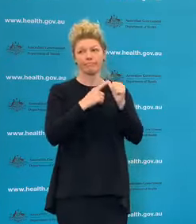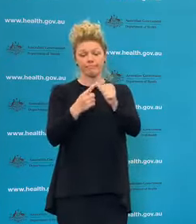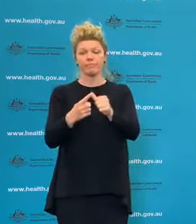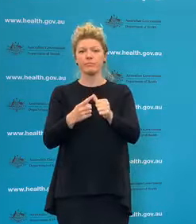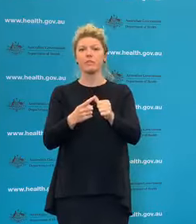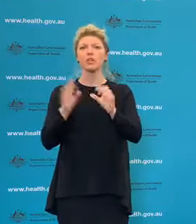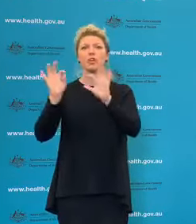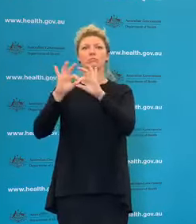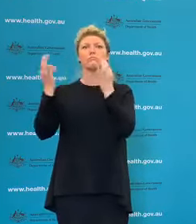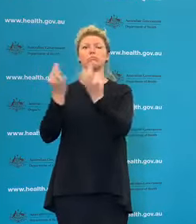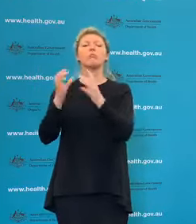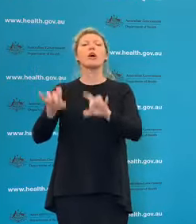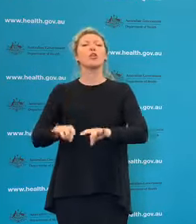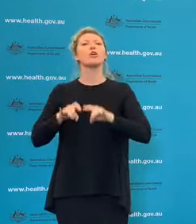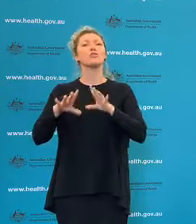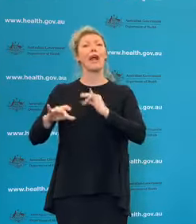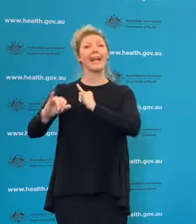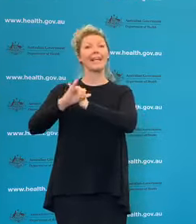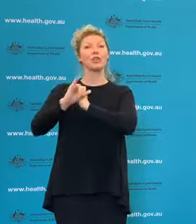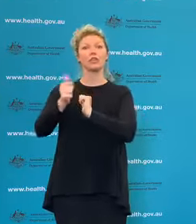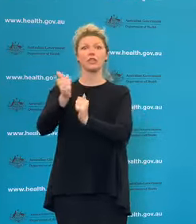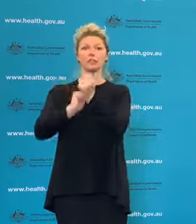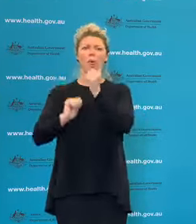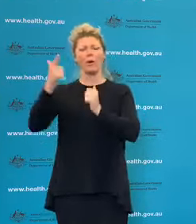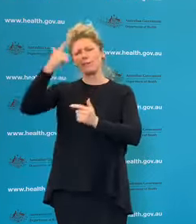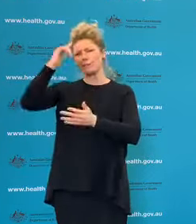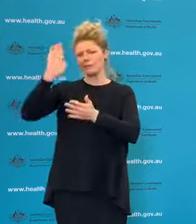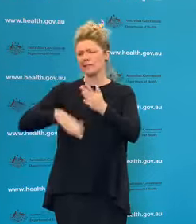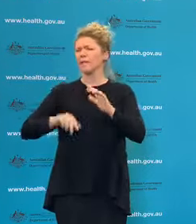guidelines to sporting, particularly community sporting organisations about